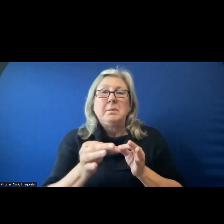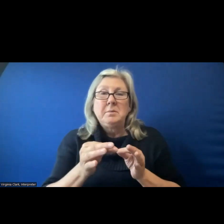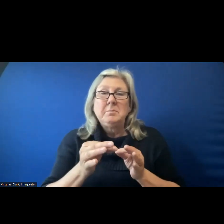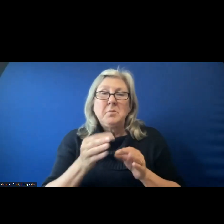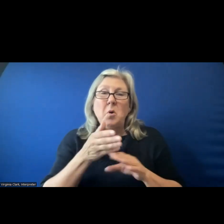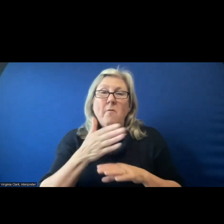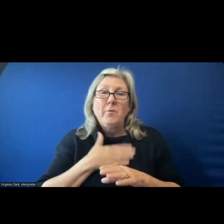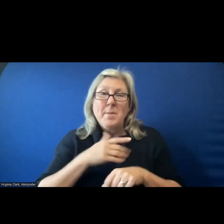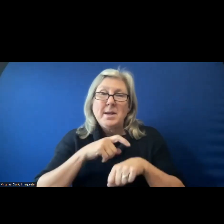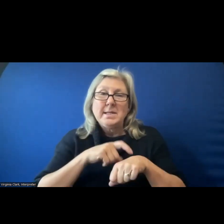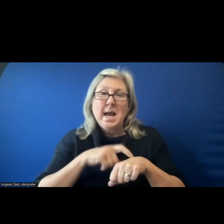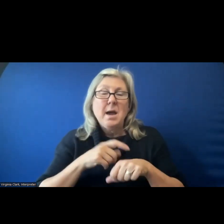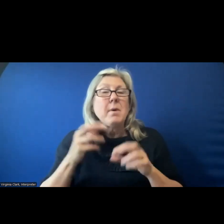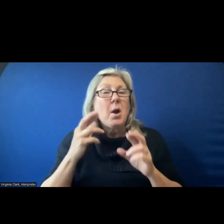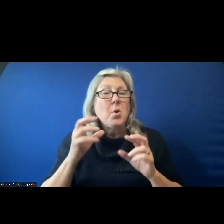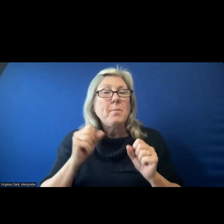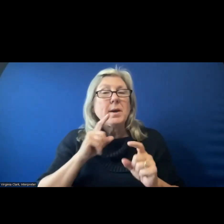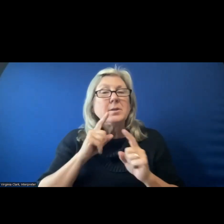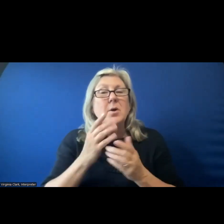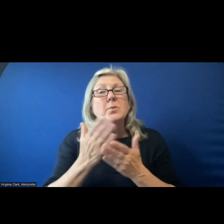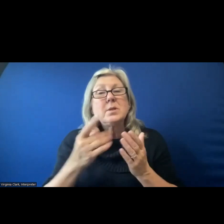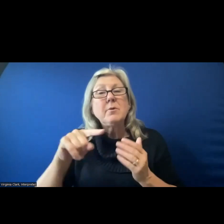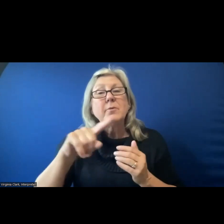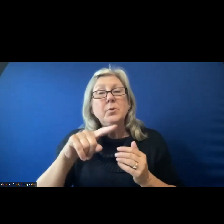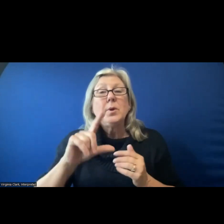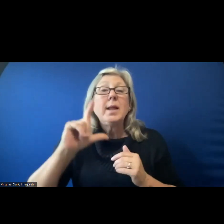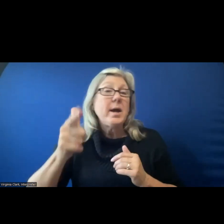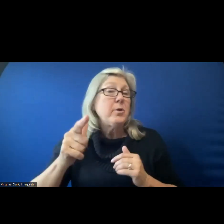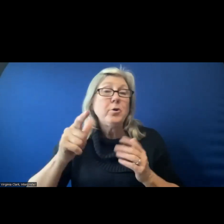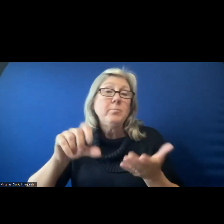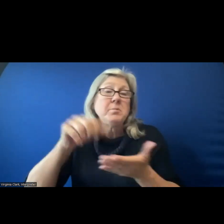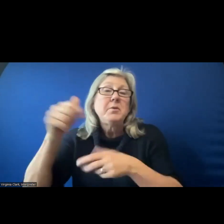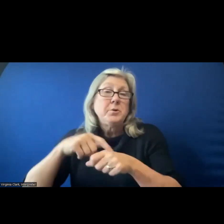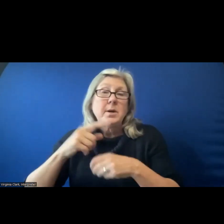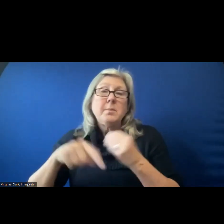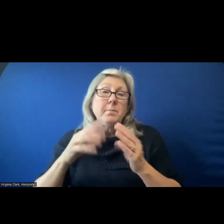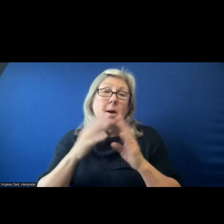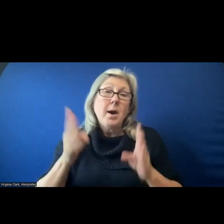I hope that I get a chance to dial in with some of you all later at some other time about housing. Thank you so much.